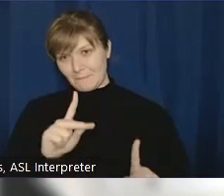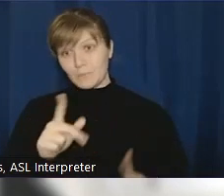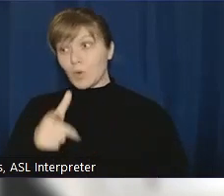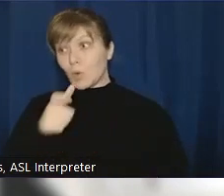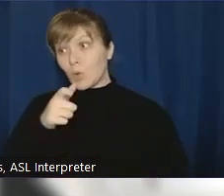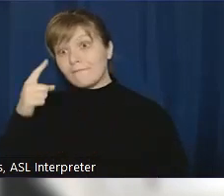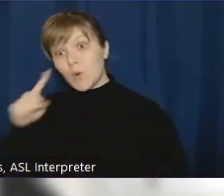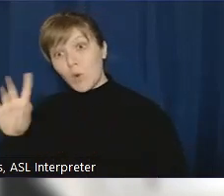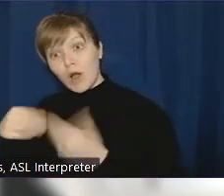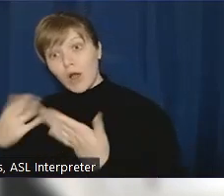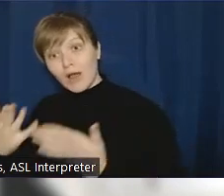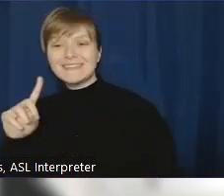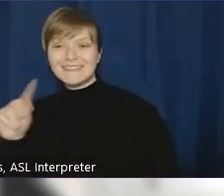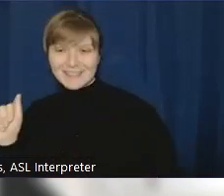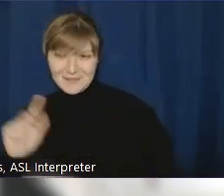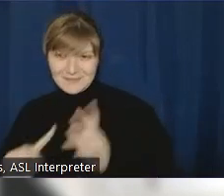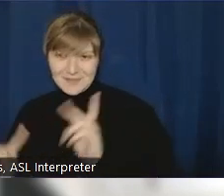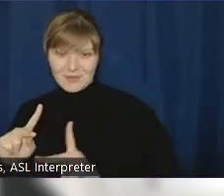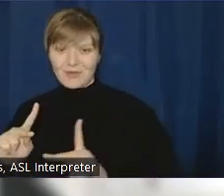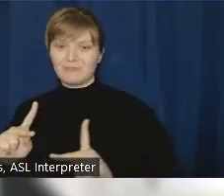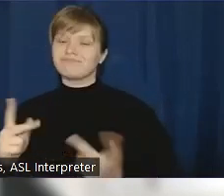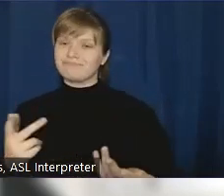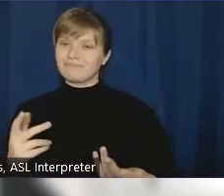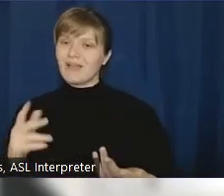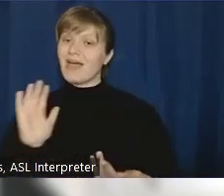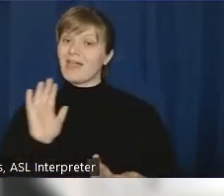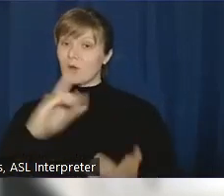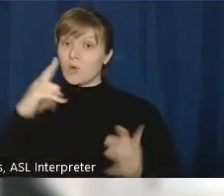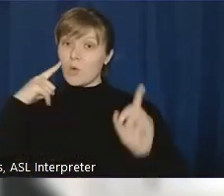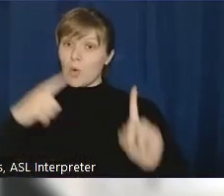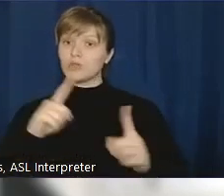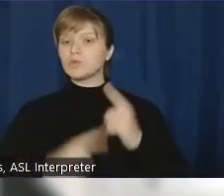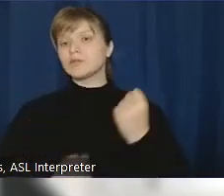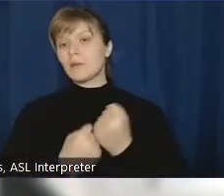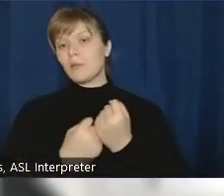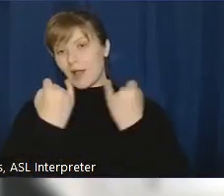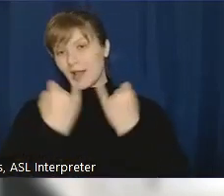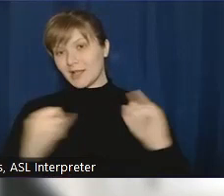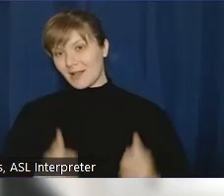their goal is to support independent living. They are the boots on the ground serving people with